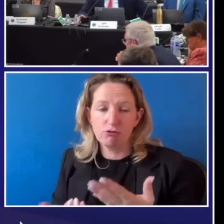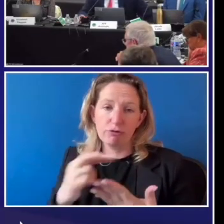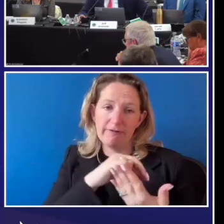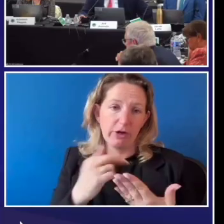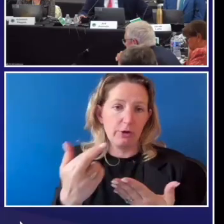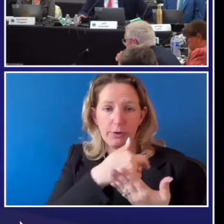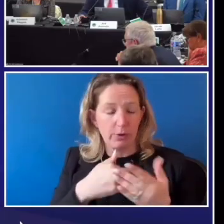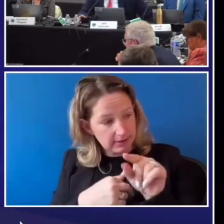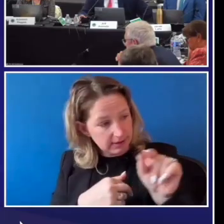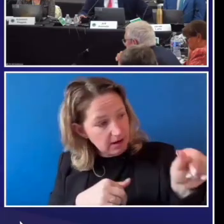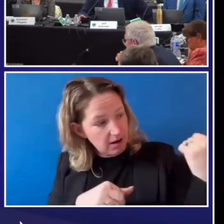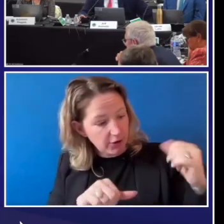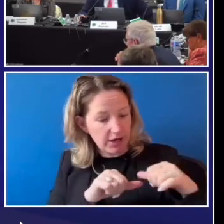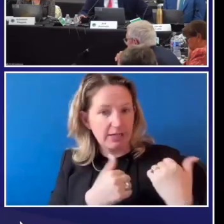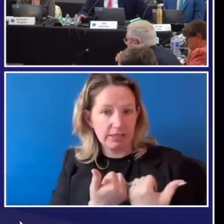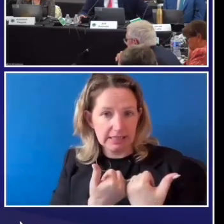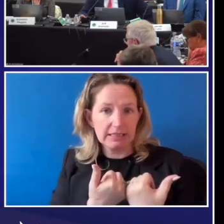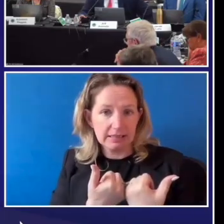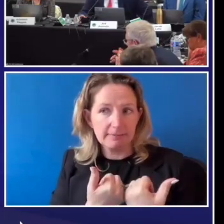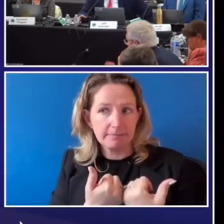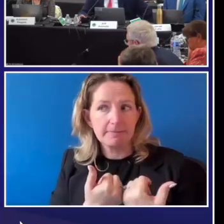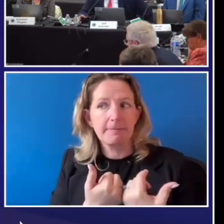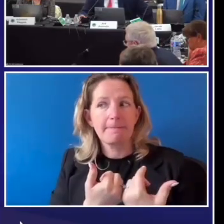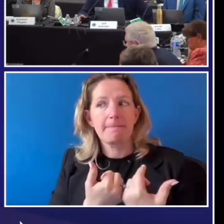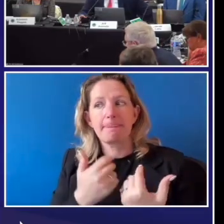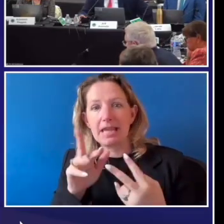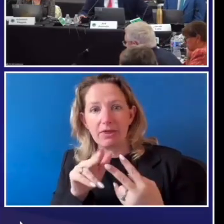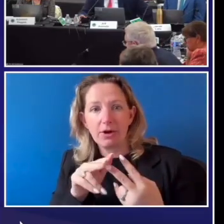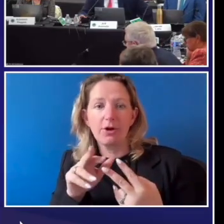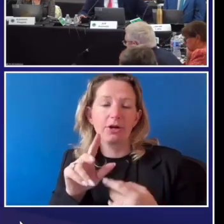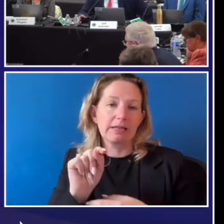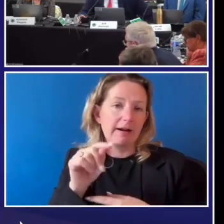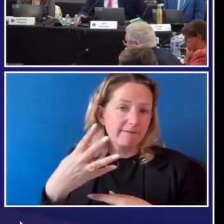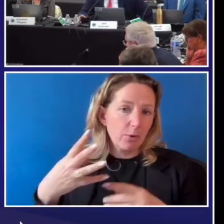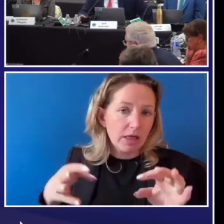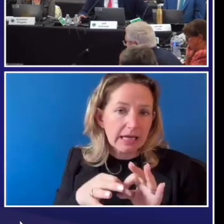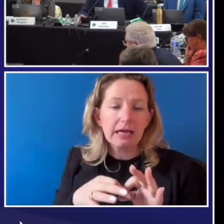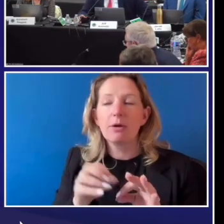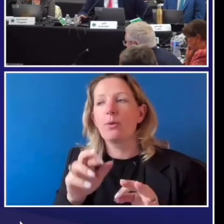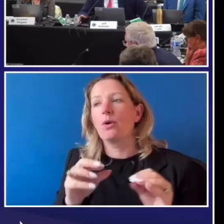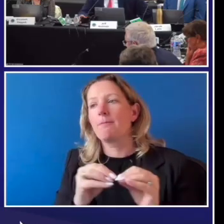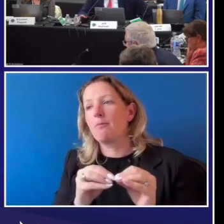where there's, there was either a Title 4 link or a more robust uh, federal link.